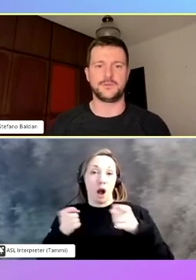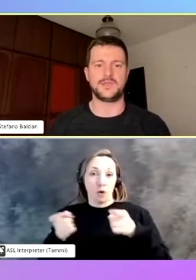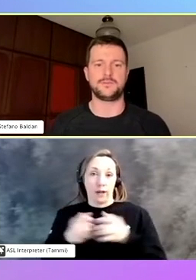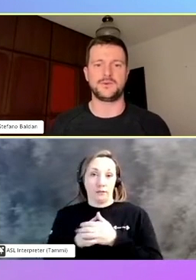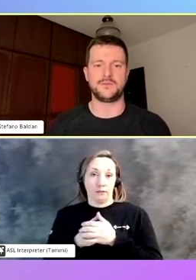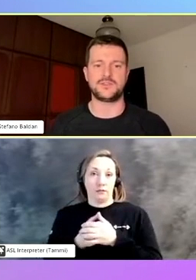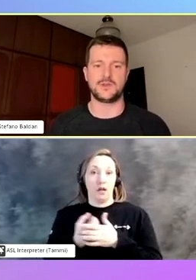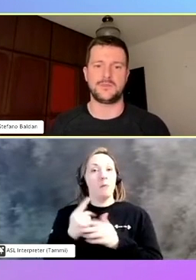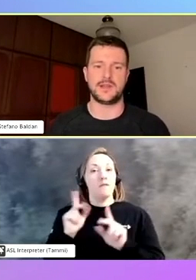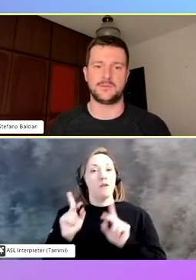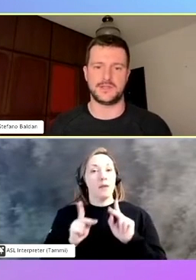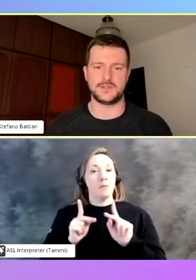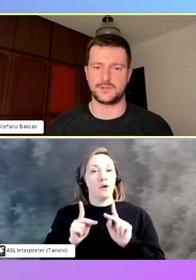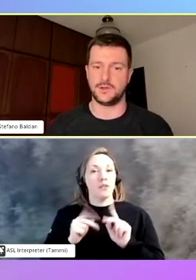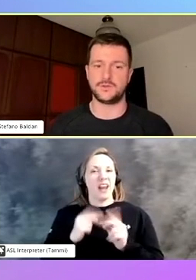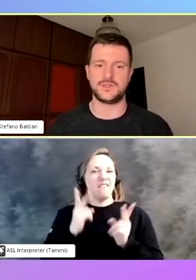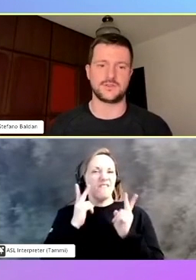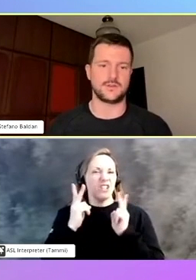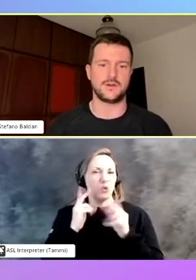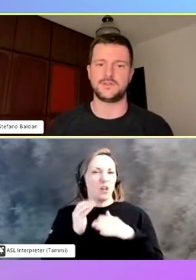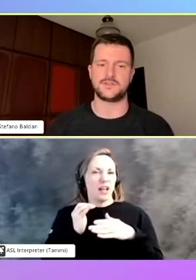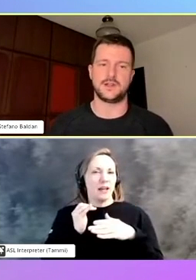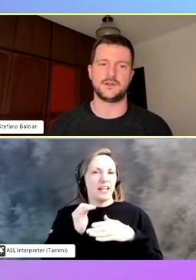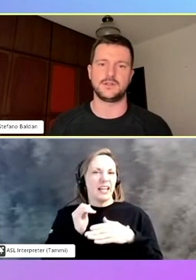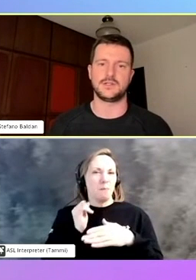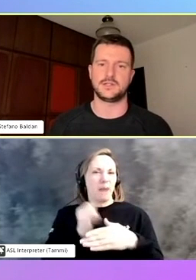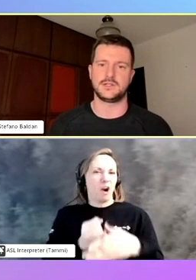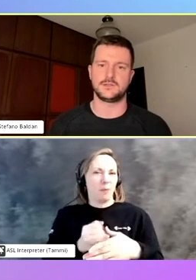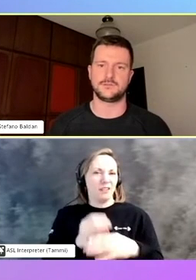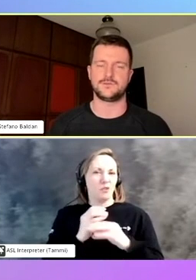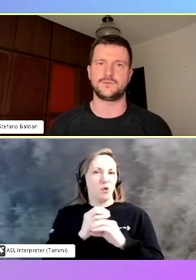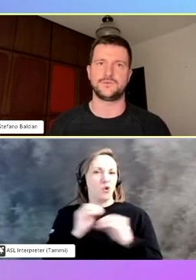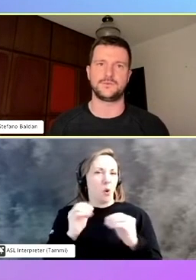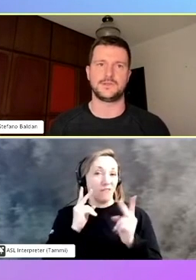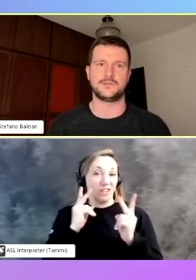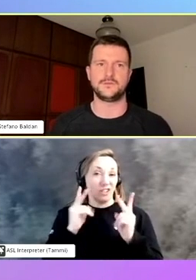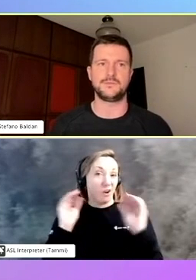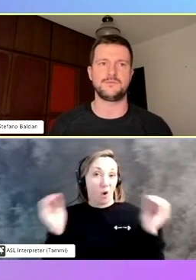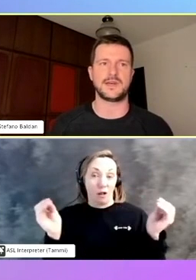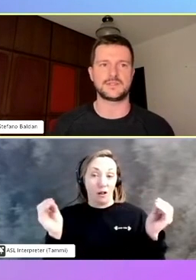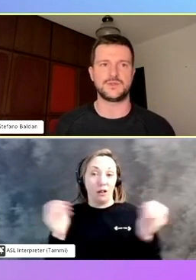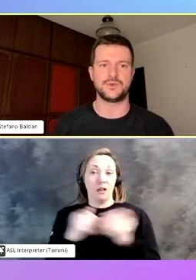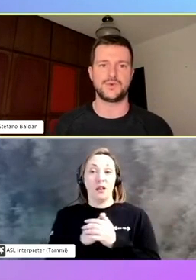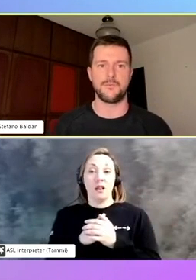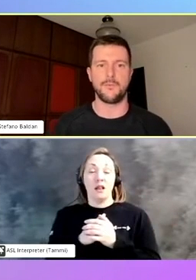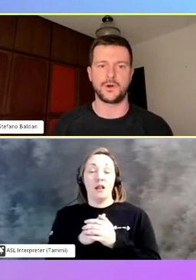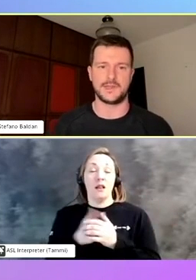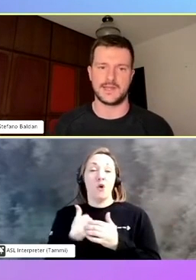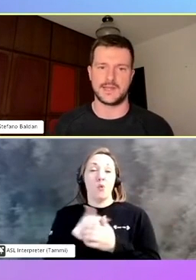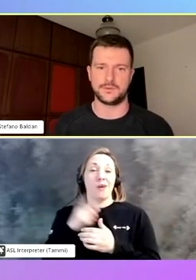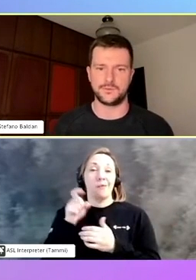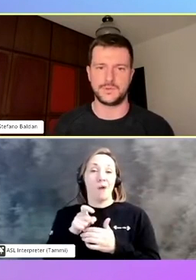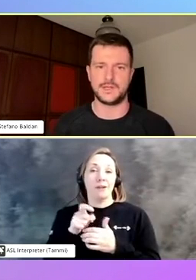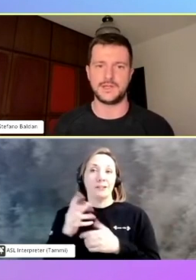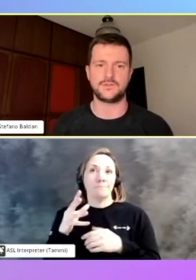with the addition of accessibility, it allows a lot of integration, like systems like windows